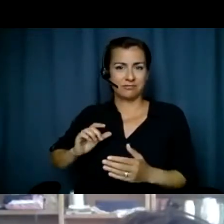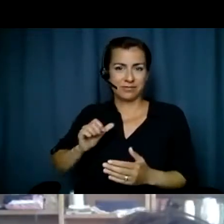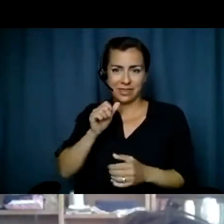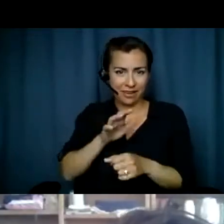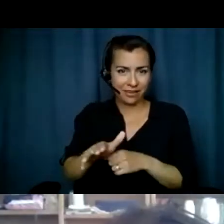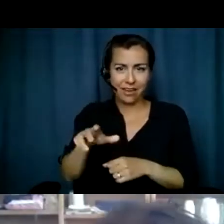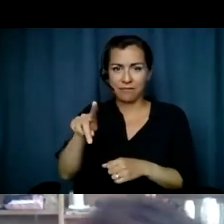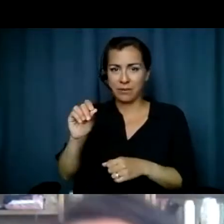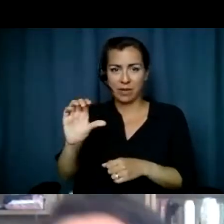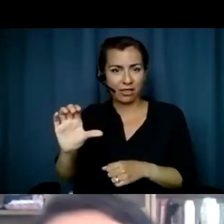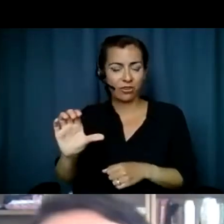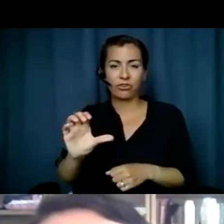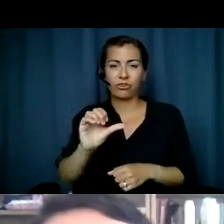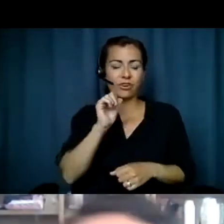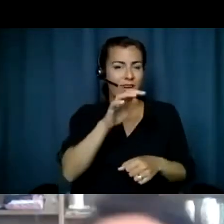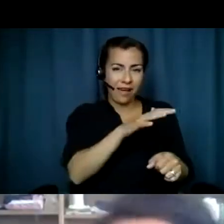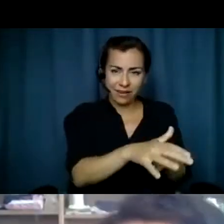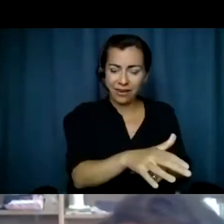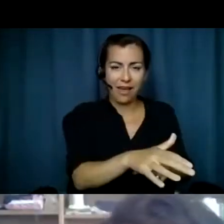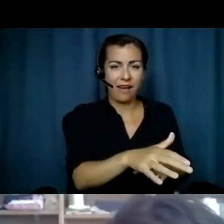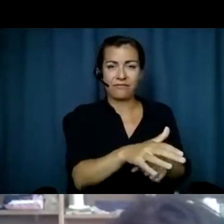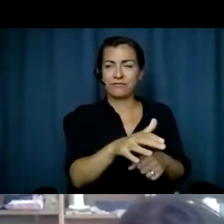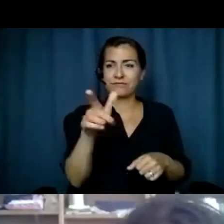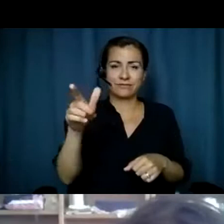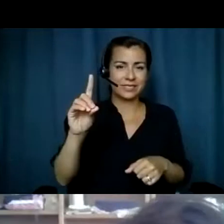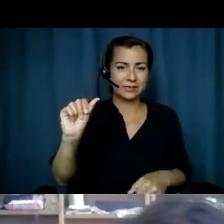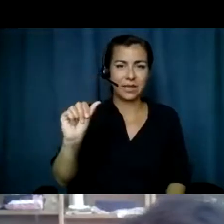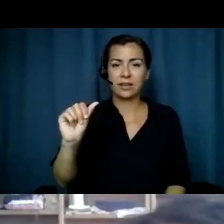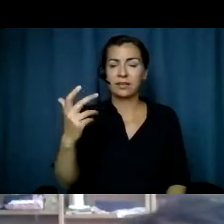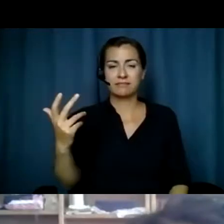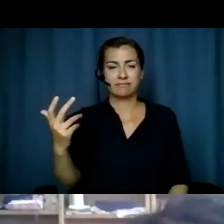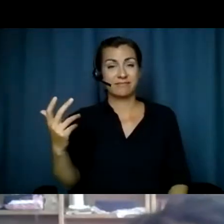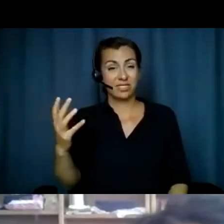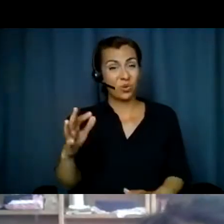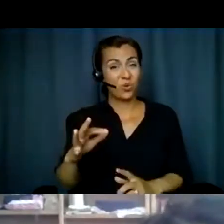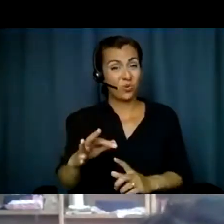So I'd encourage everybody. Part of the voting process, is actually